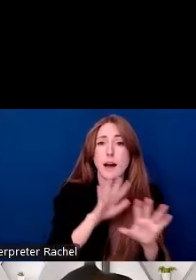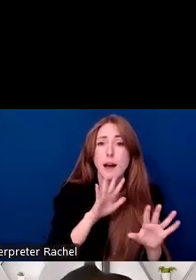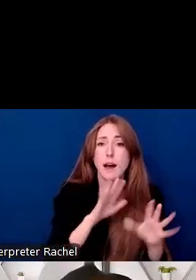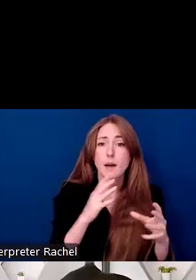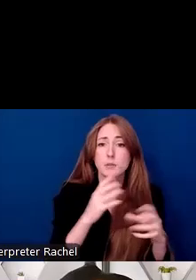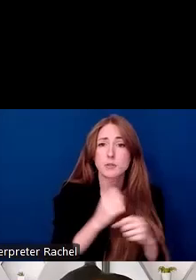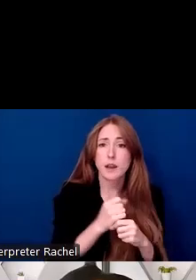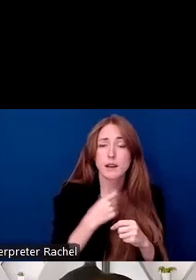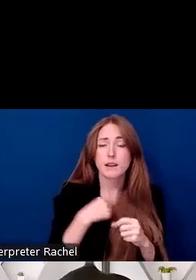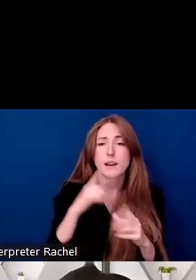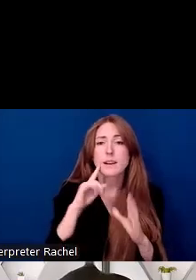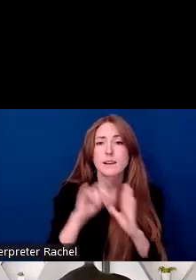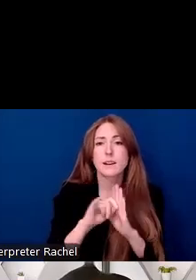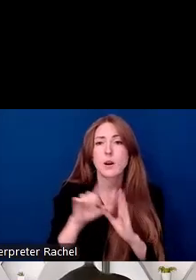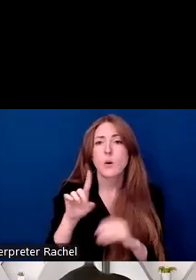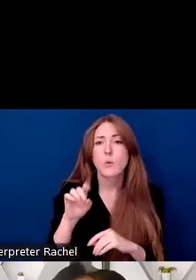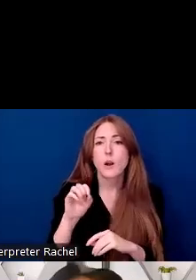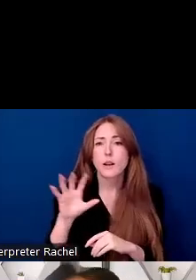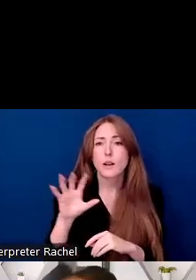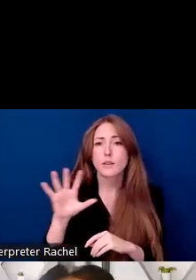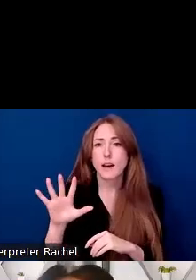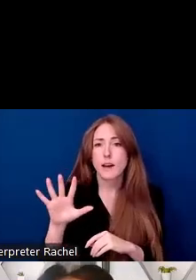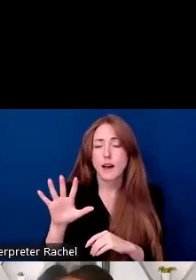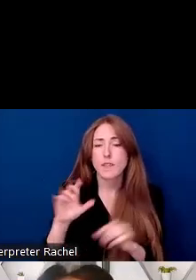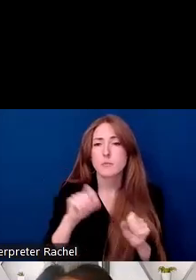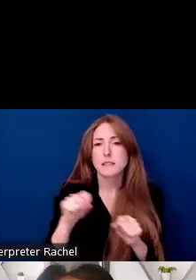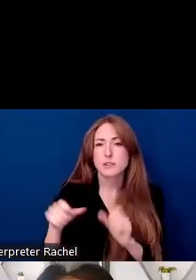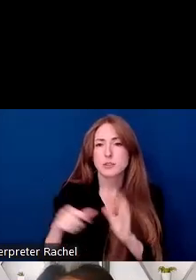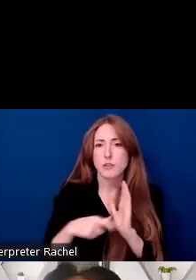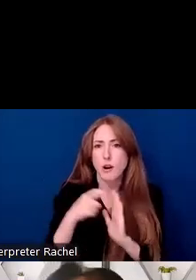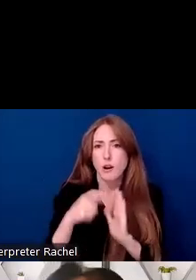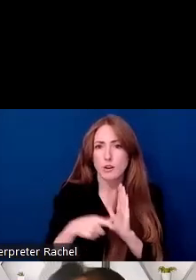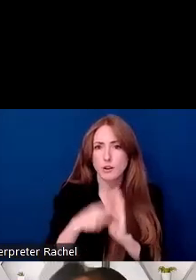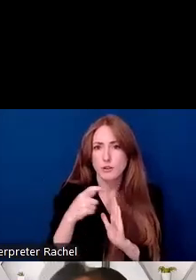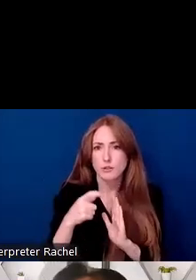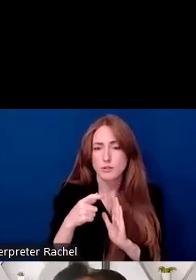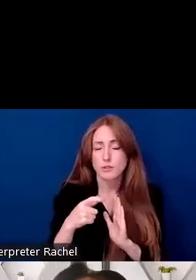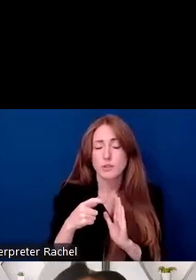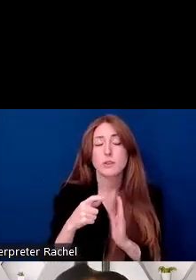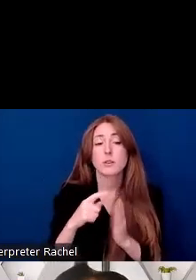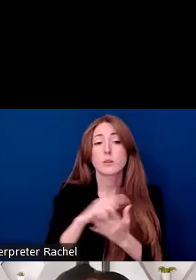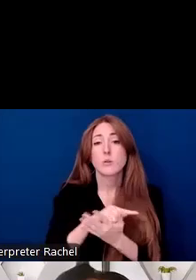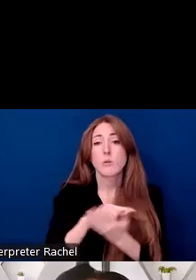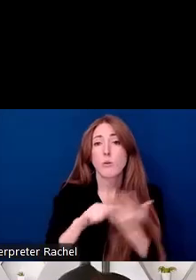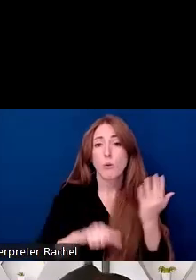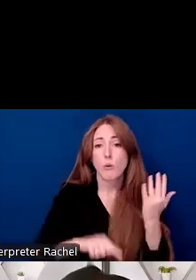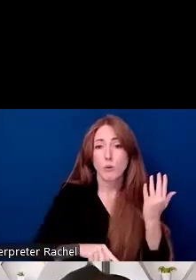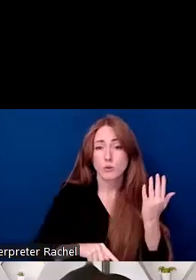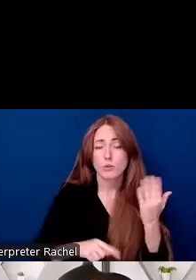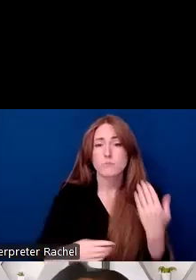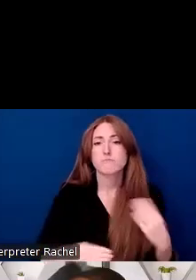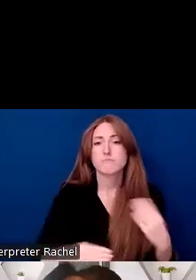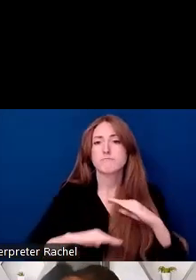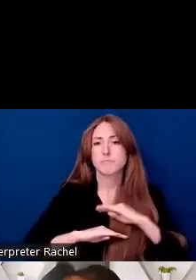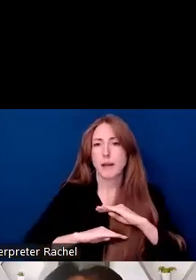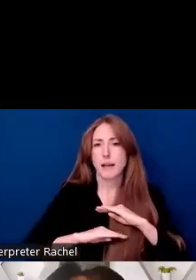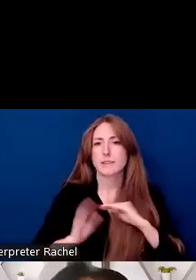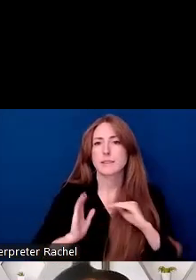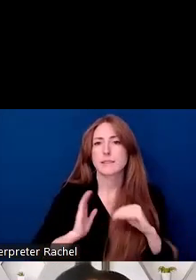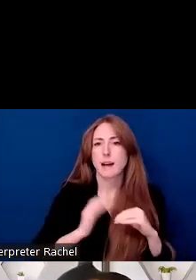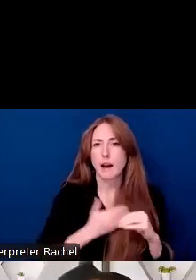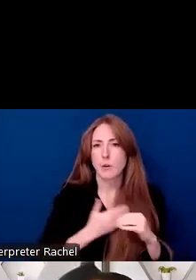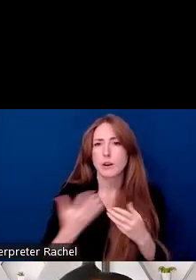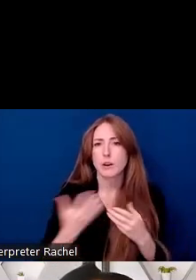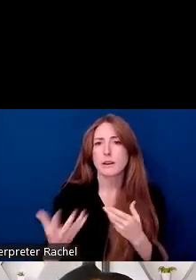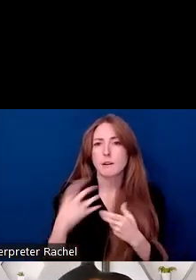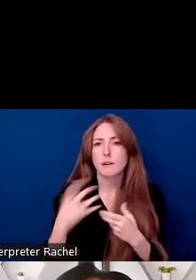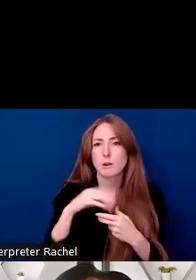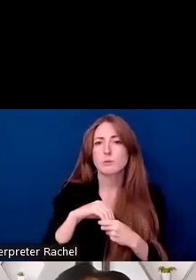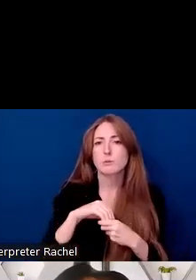eligible articles, of which those three studies met our inclusion criteria. Next, please. For